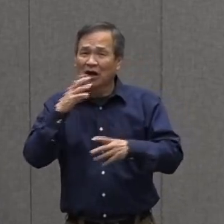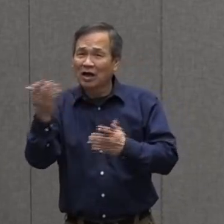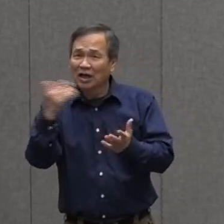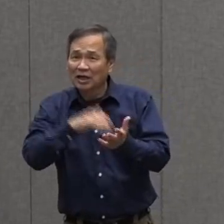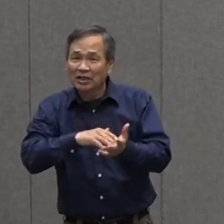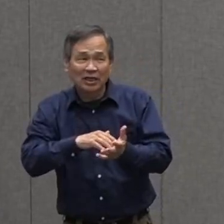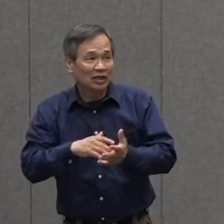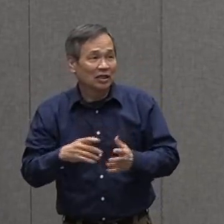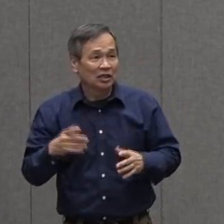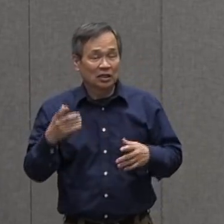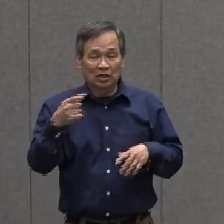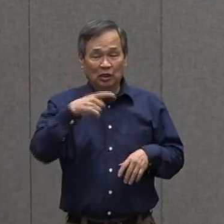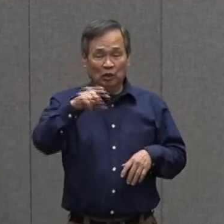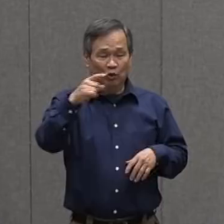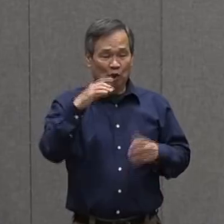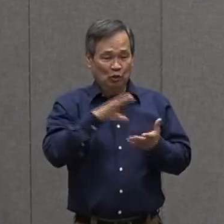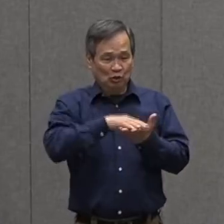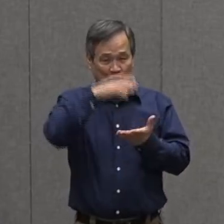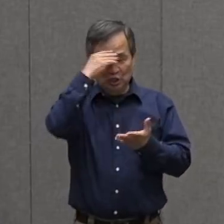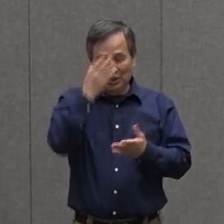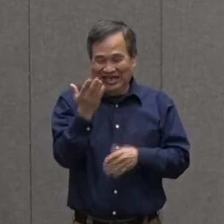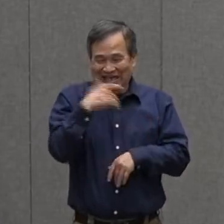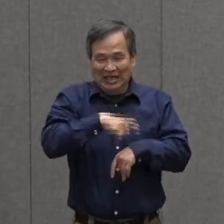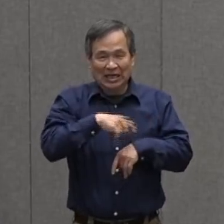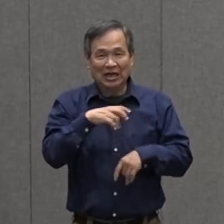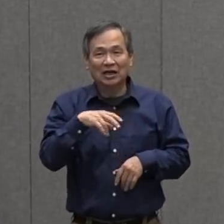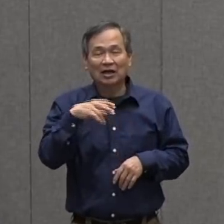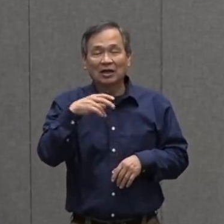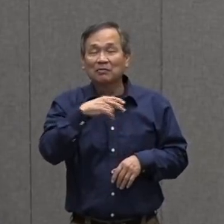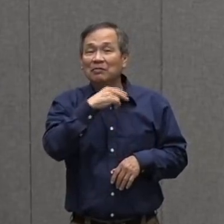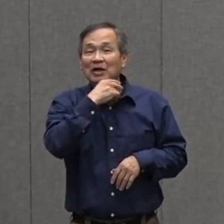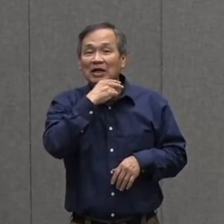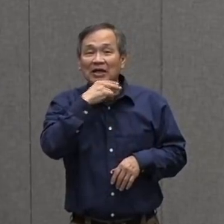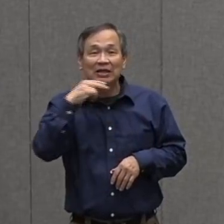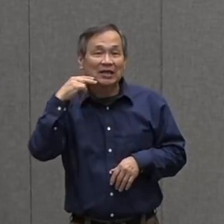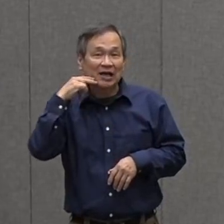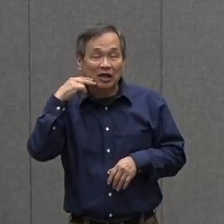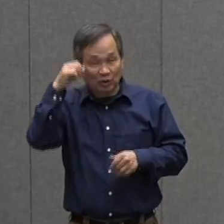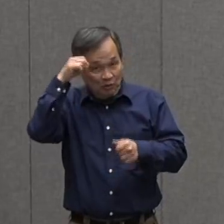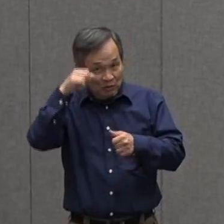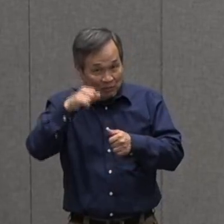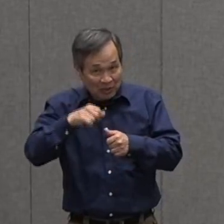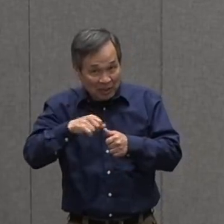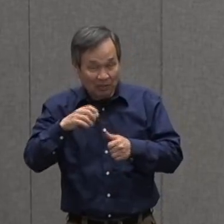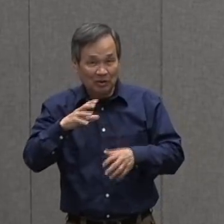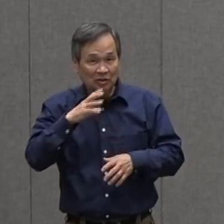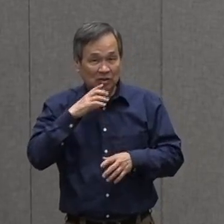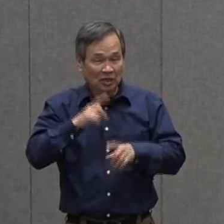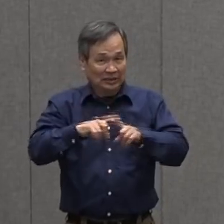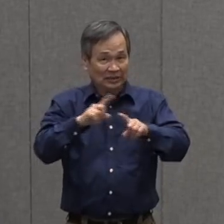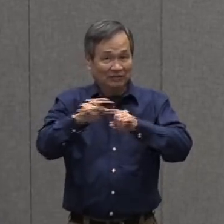that we were learning about last time. So remember, we talked about a couple of types of nouns.